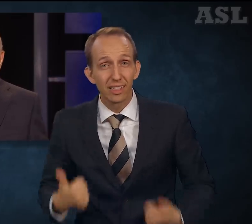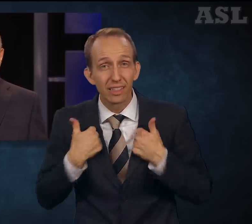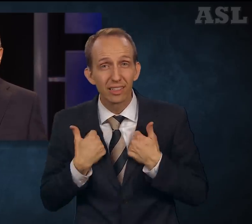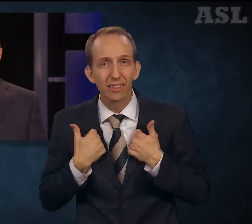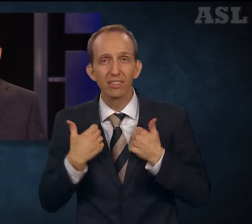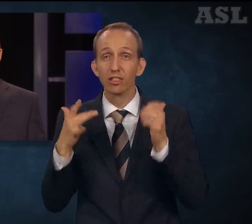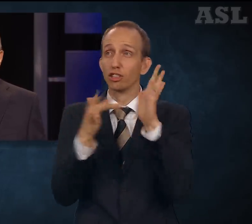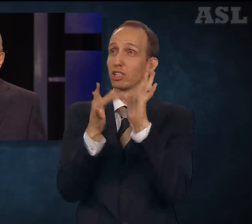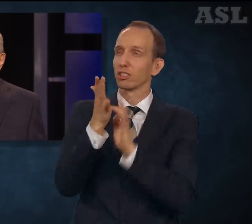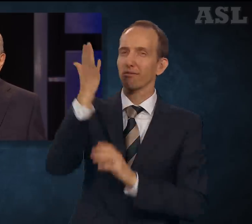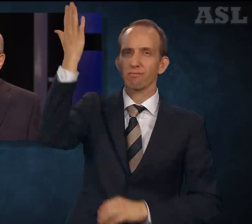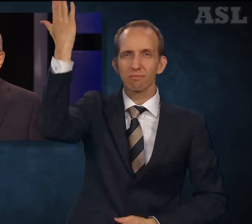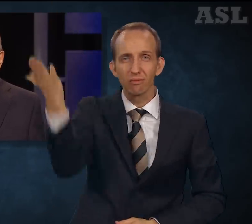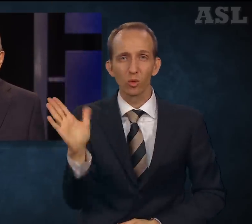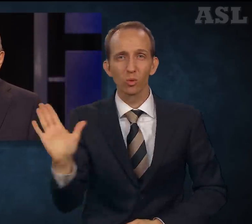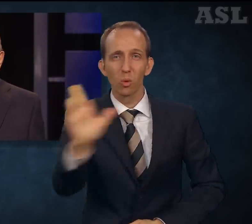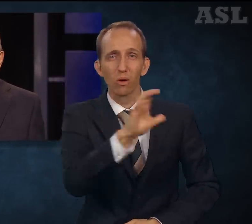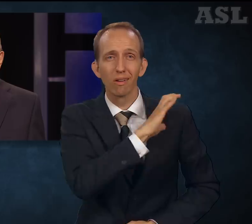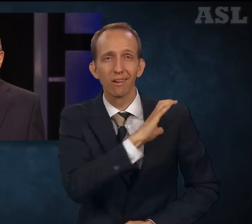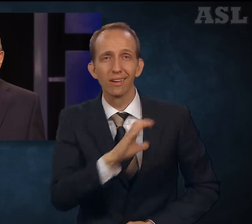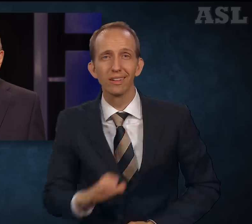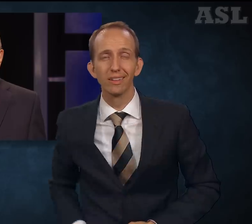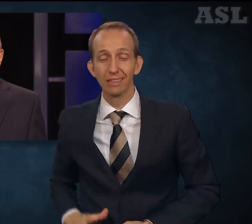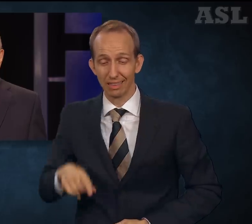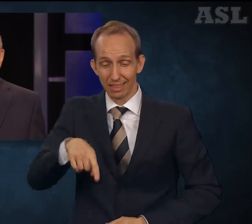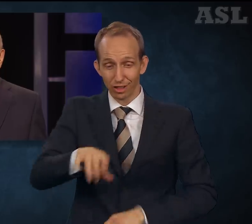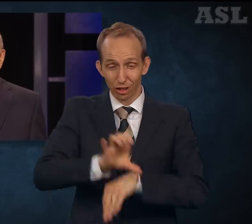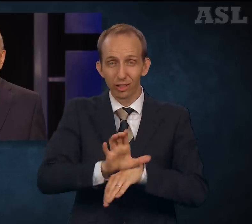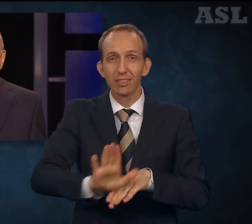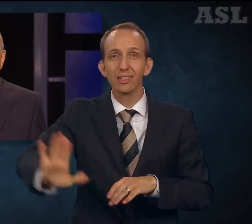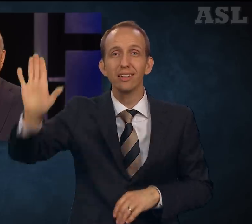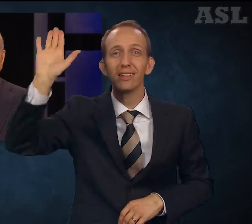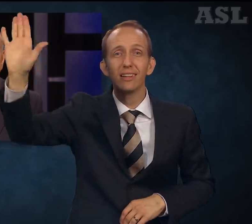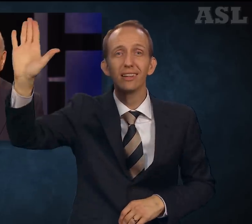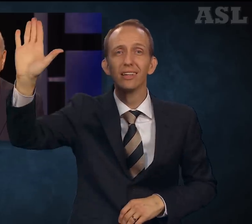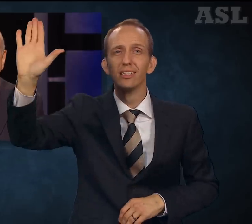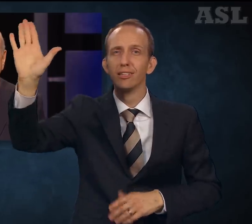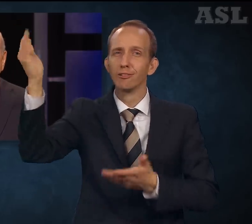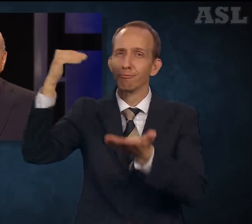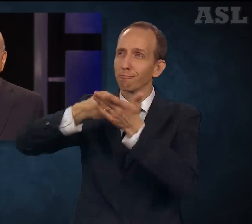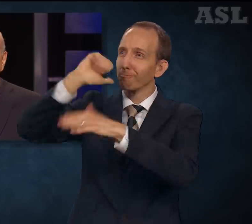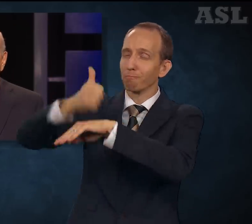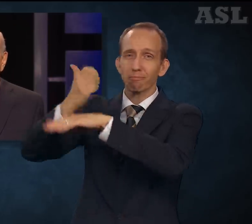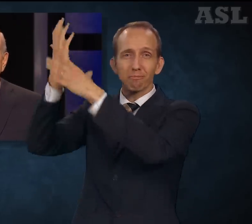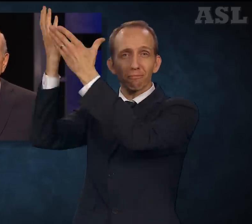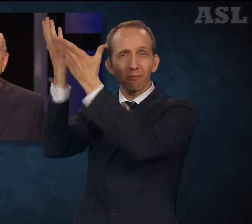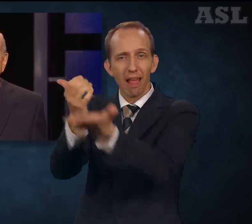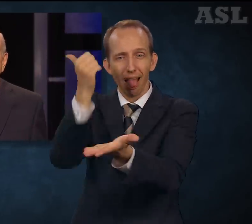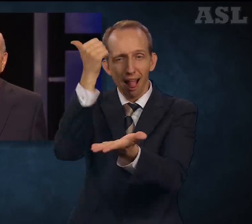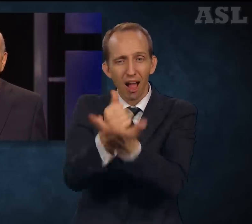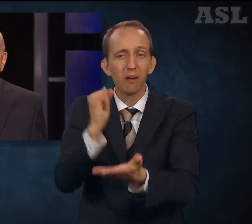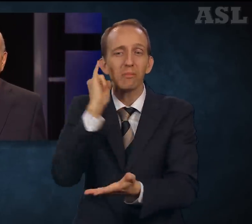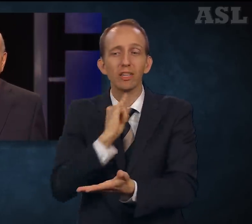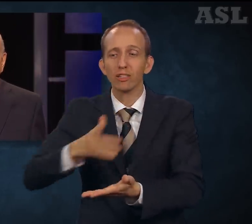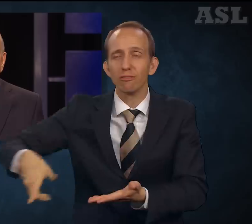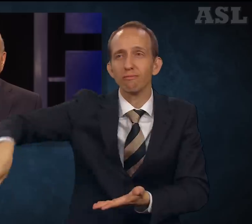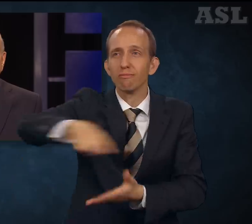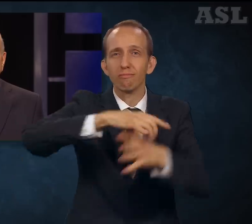ALMIGHTY GOD. HE LIVES. JESUS IS THE CHRIST.